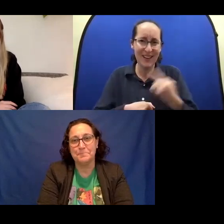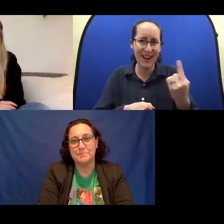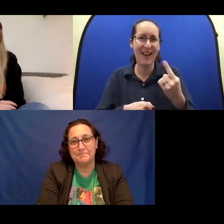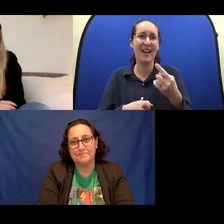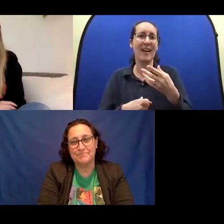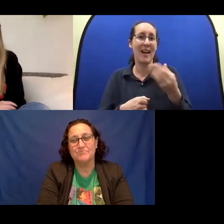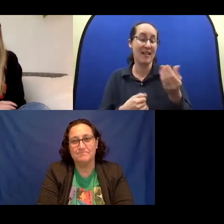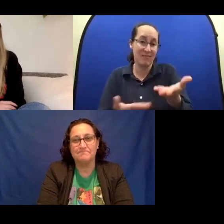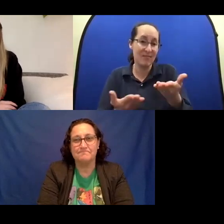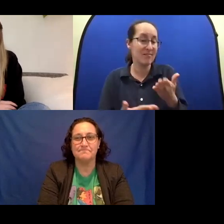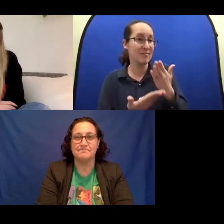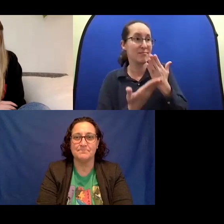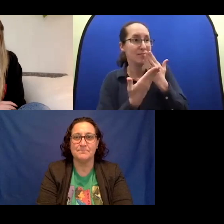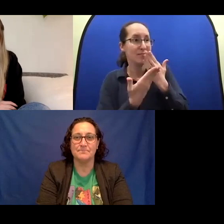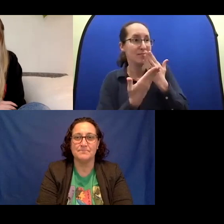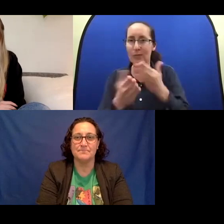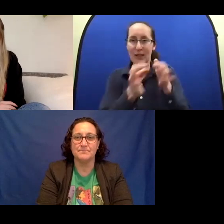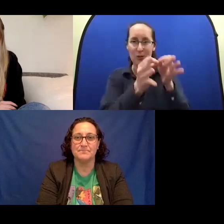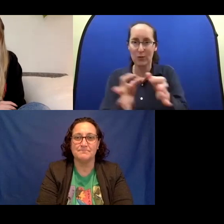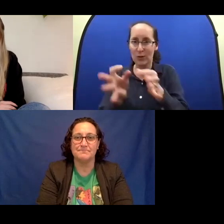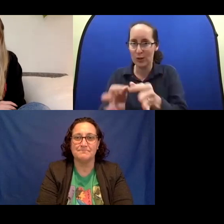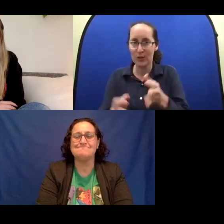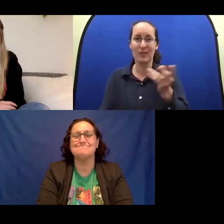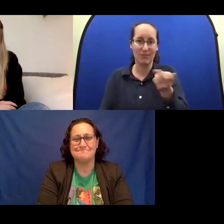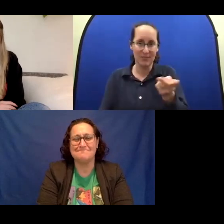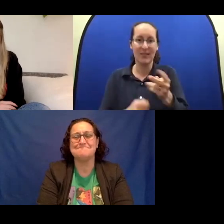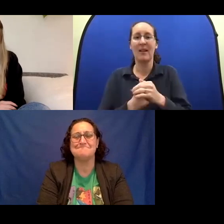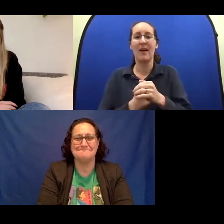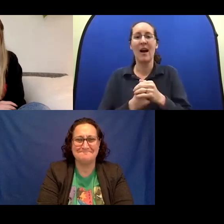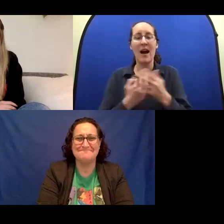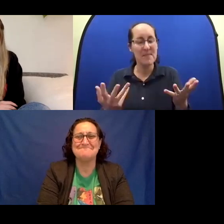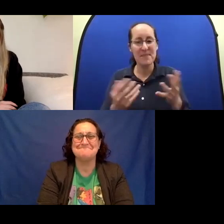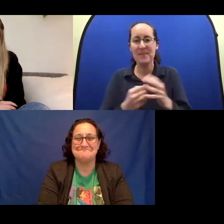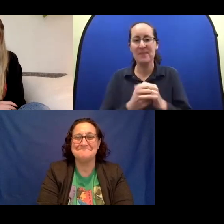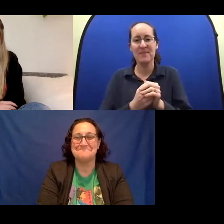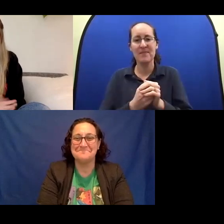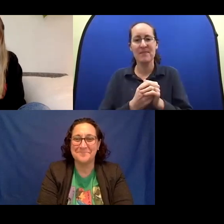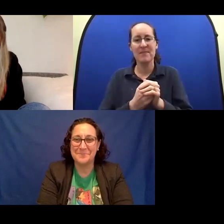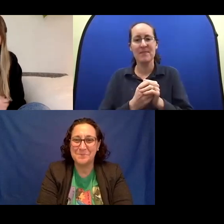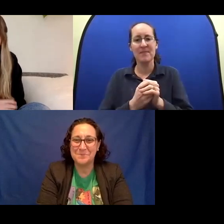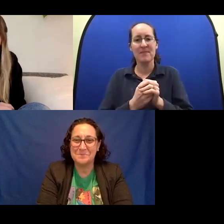thank you so much to the interpreters for being here and just bringing, you know, visibility